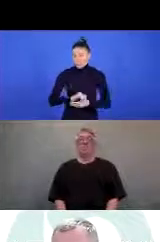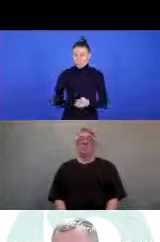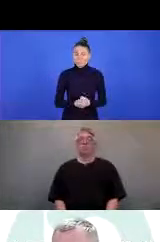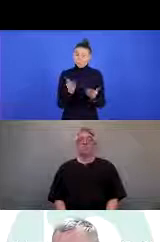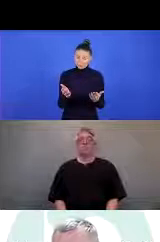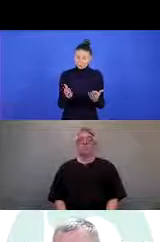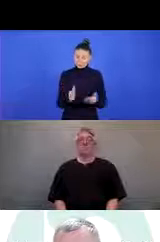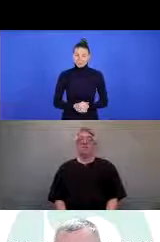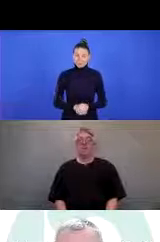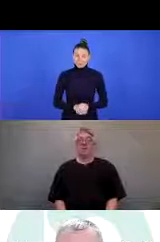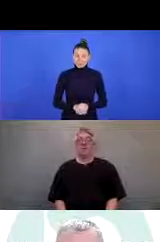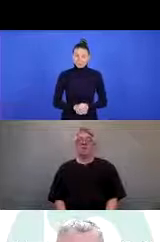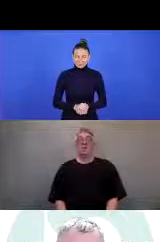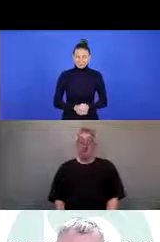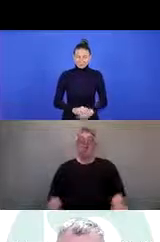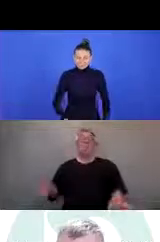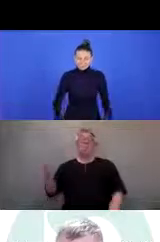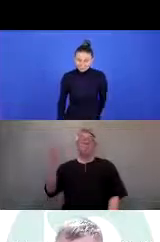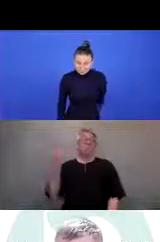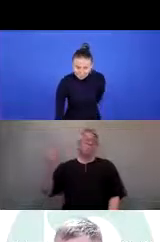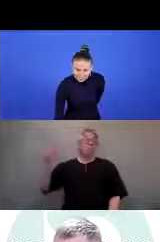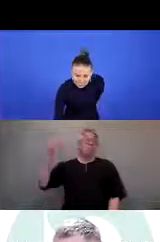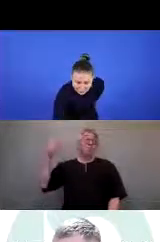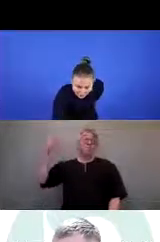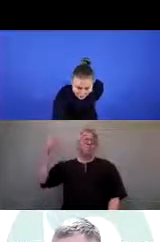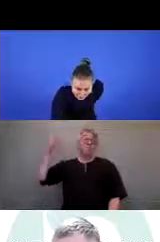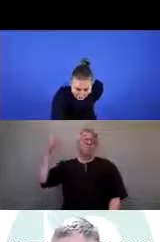is age. In the past decade, many people at an older